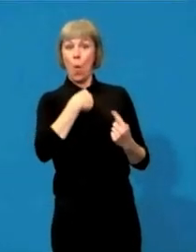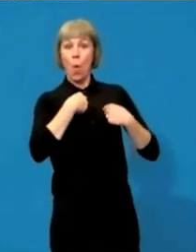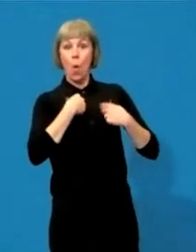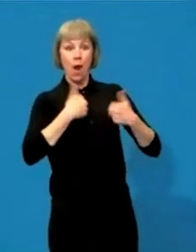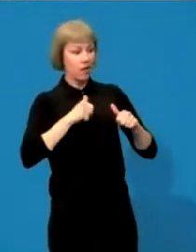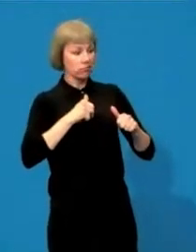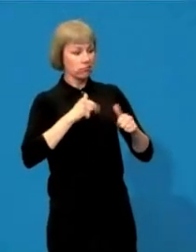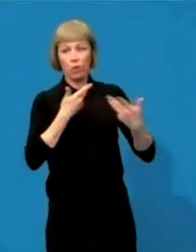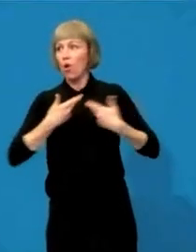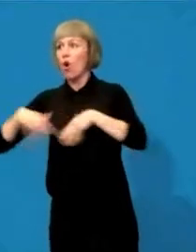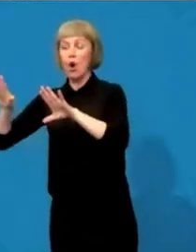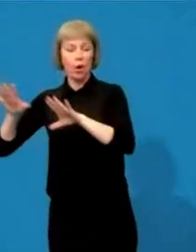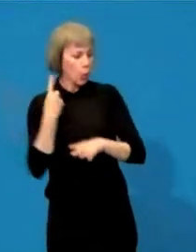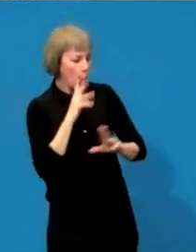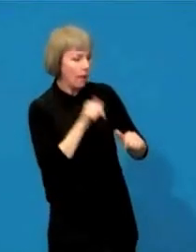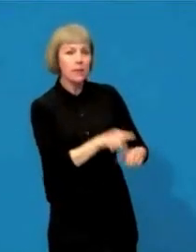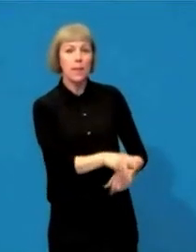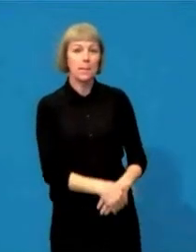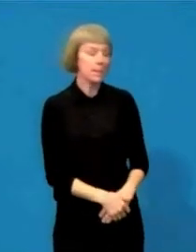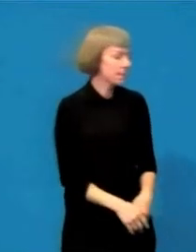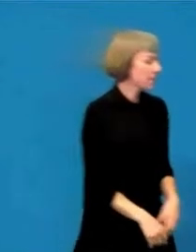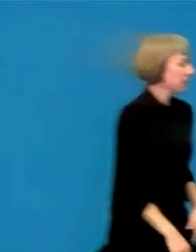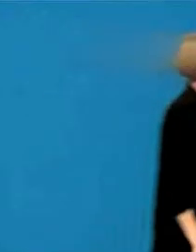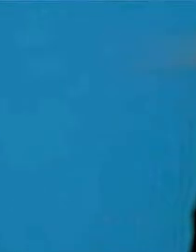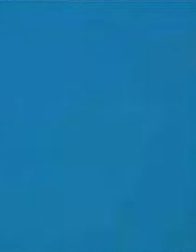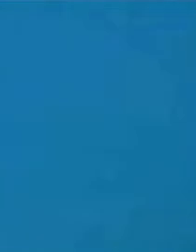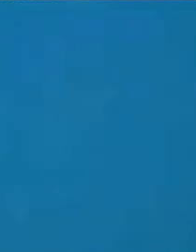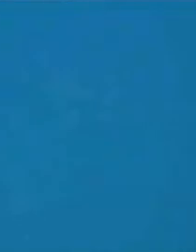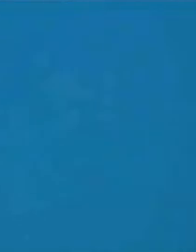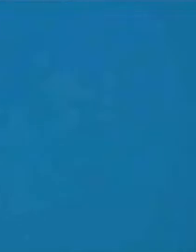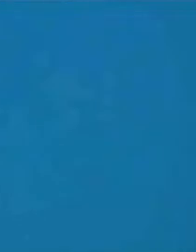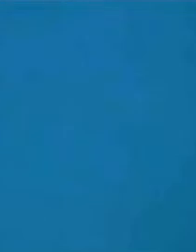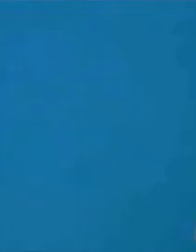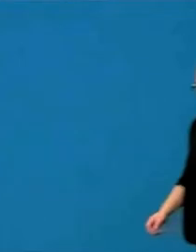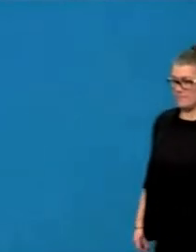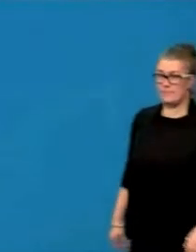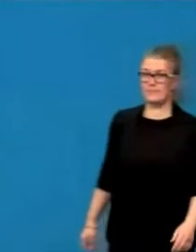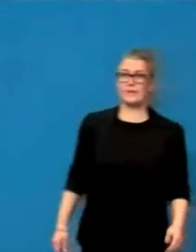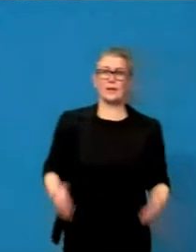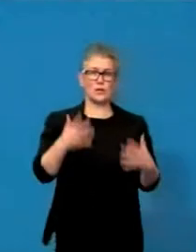So, Geoff, are we saying that we need to build infrastructure and capacity